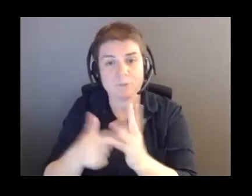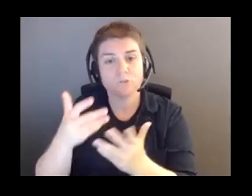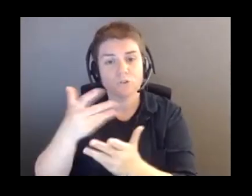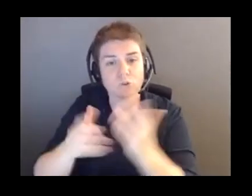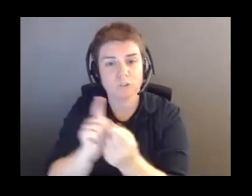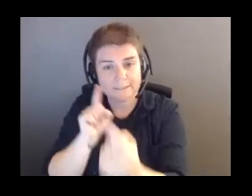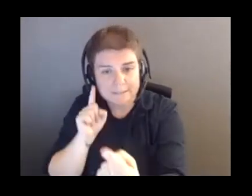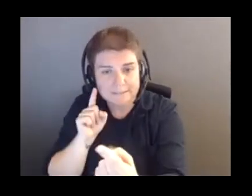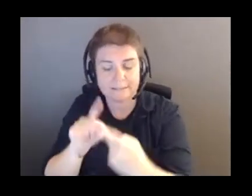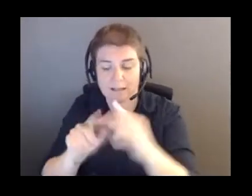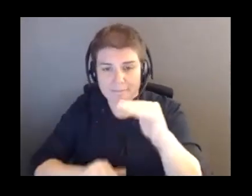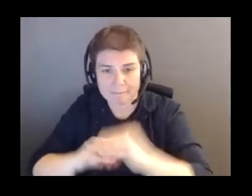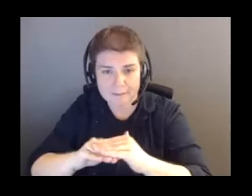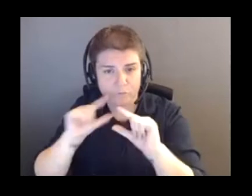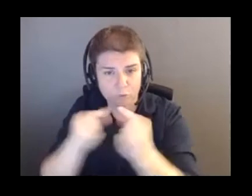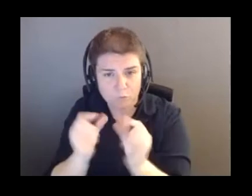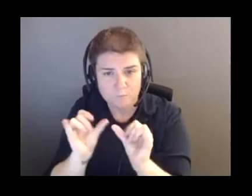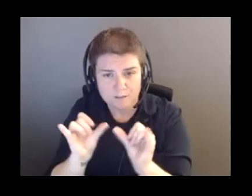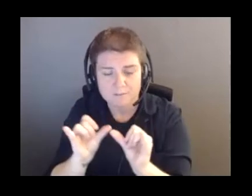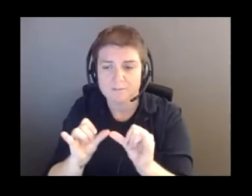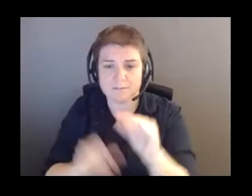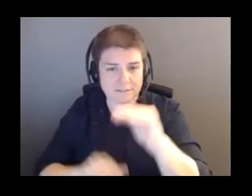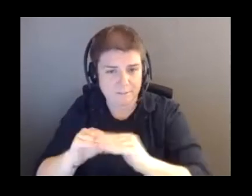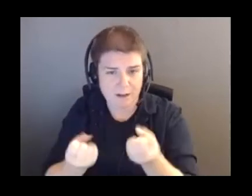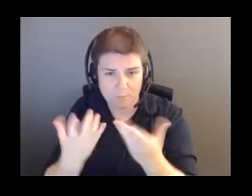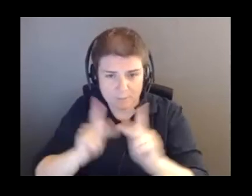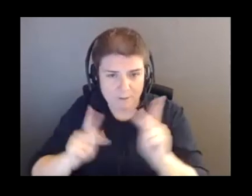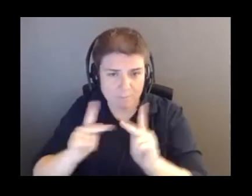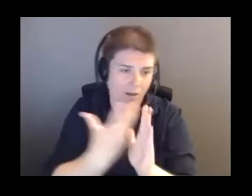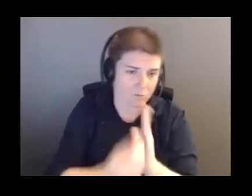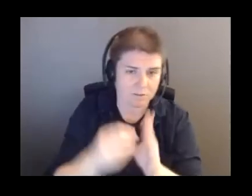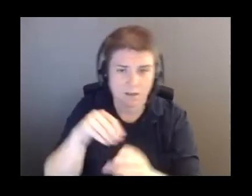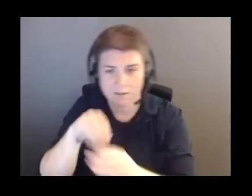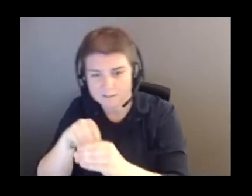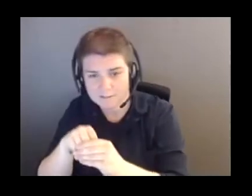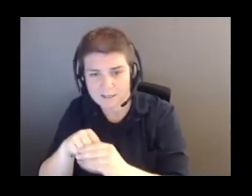on group sizes, gatherings and performances both indoor and outdoor, the potential availability